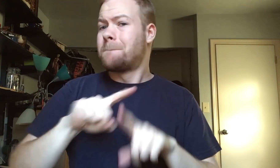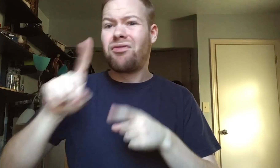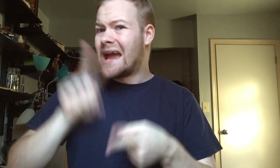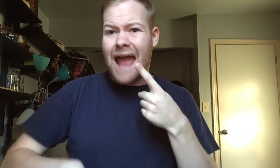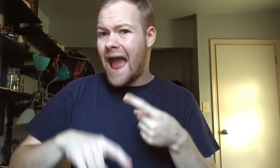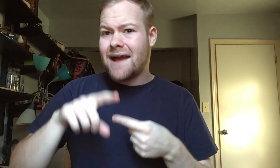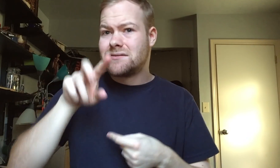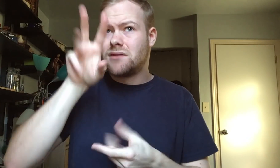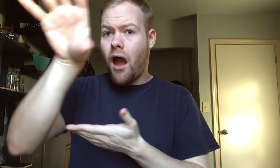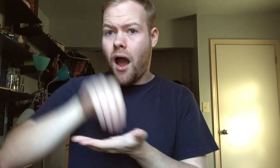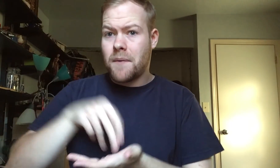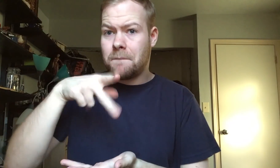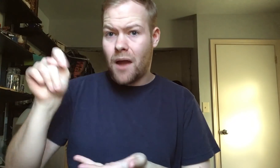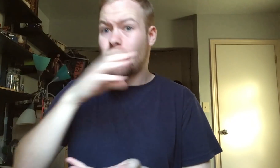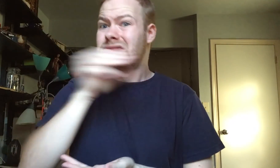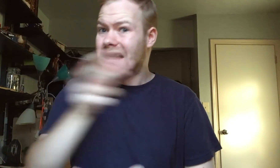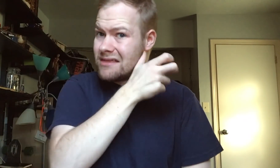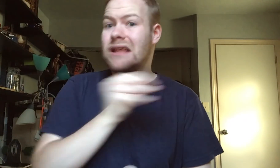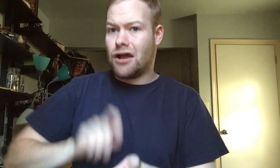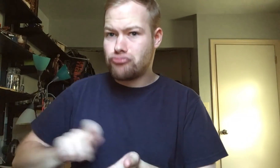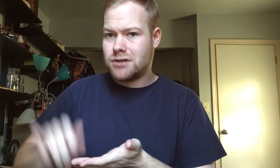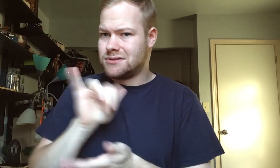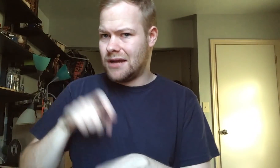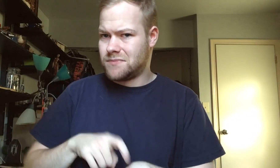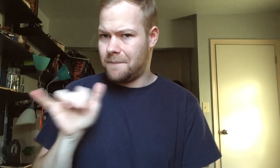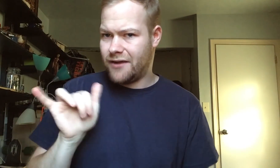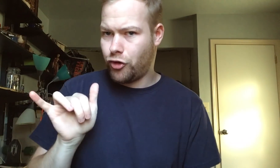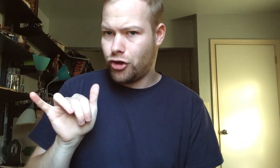But they can’t copy a PowerPoint, and listen, and write at the same time either.